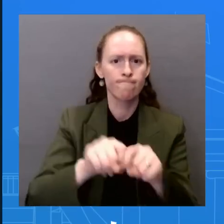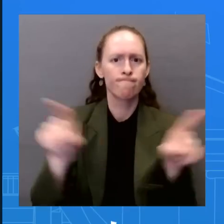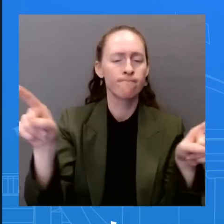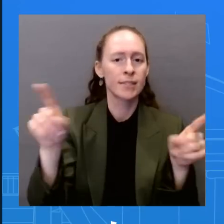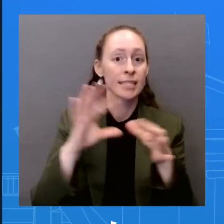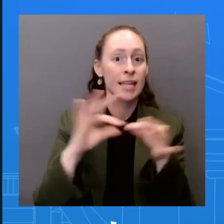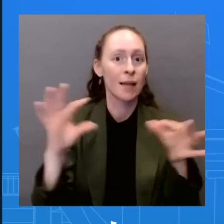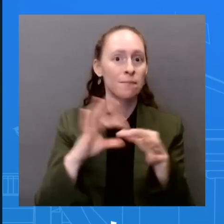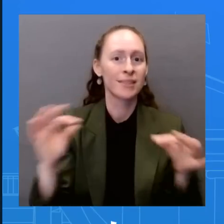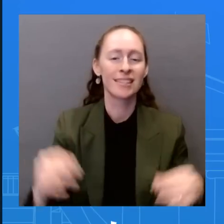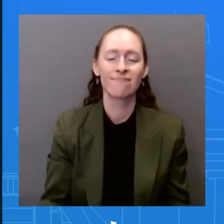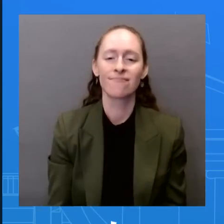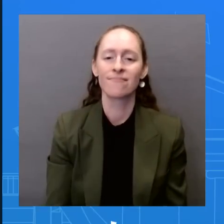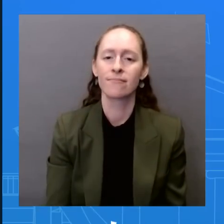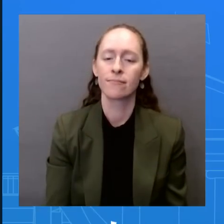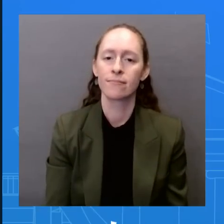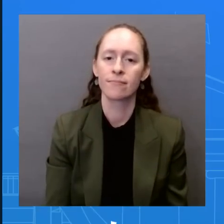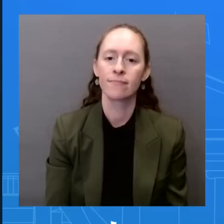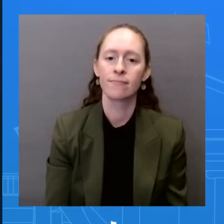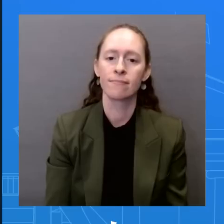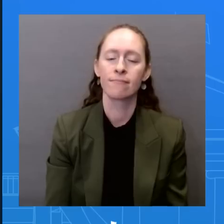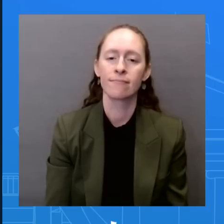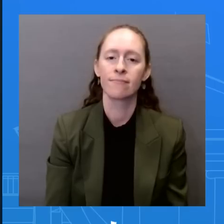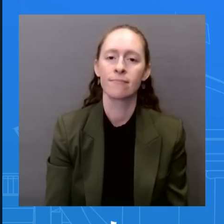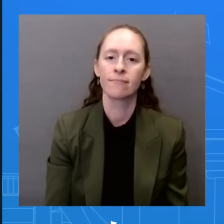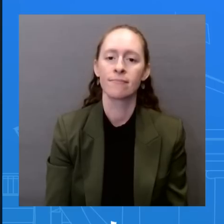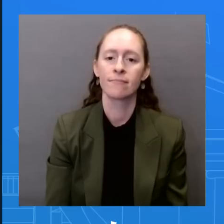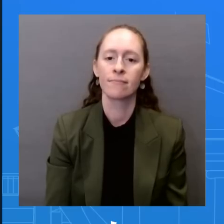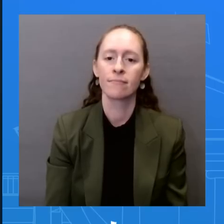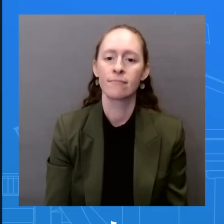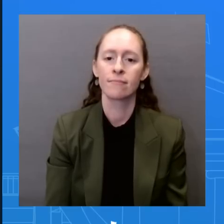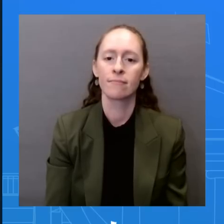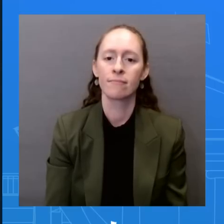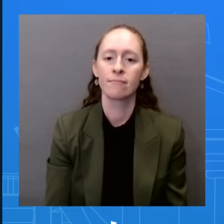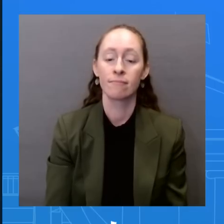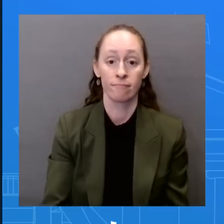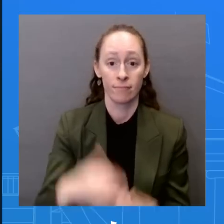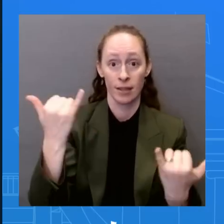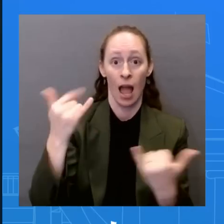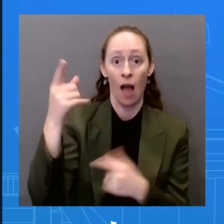and he is -- had a press gaggle, I believe, with the mayor and also the governor.